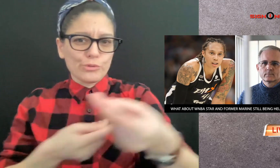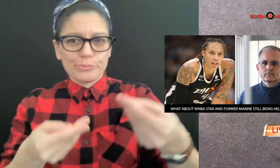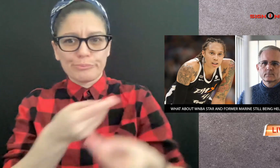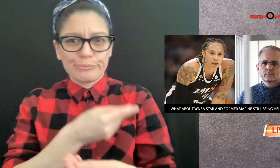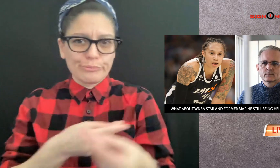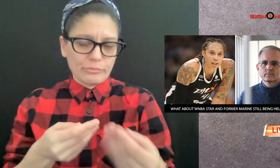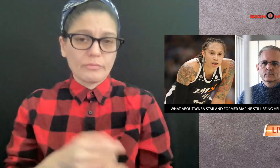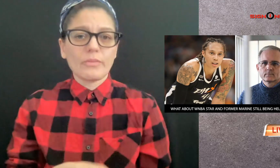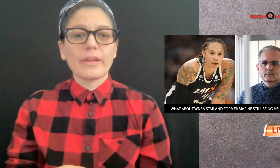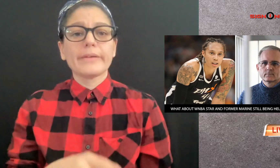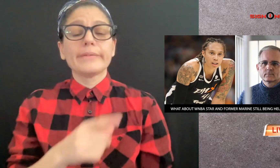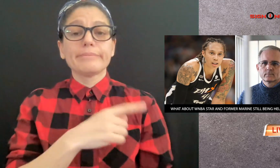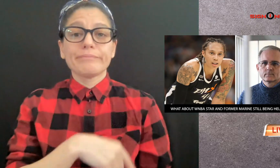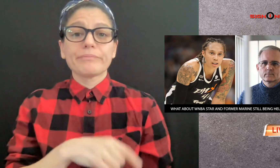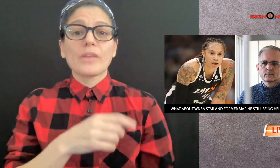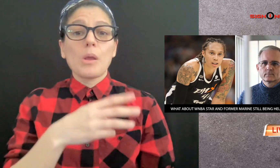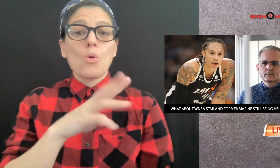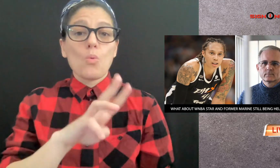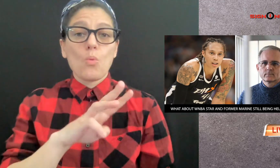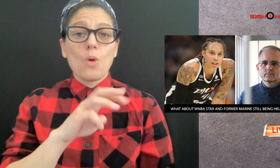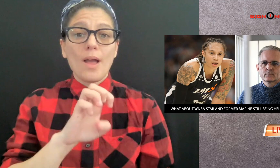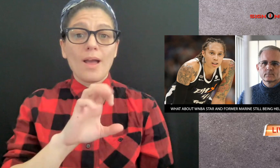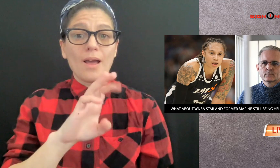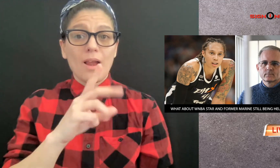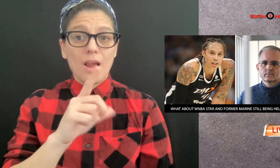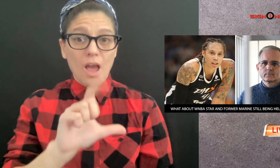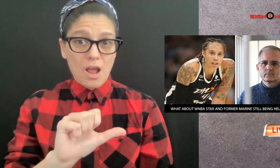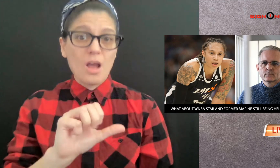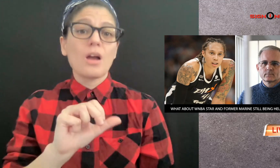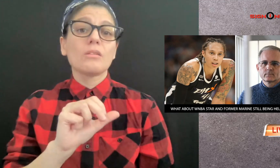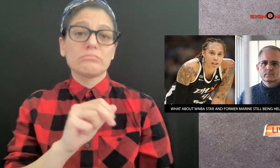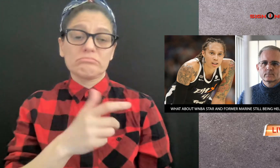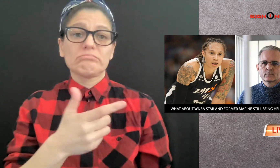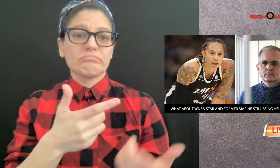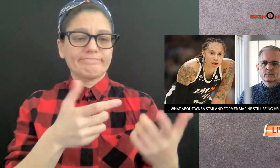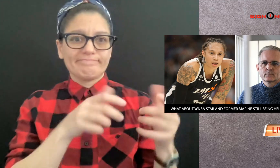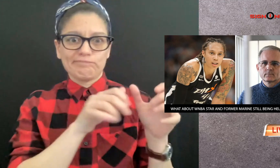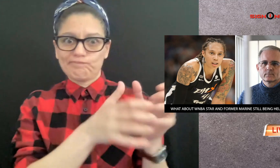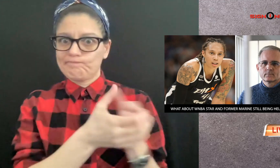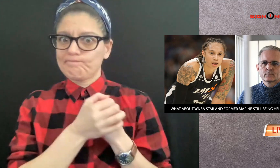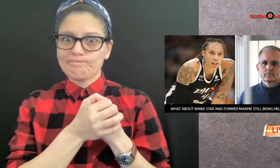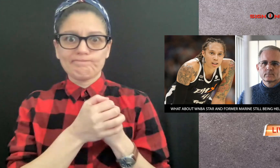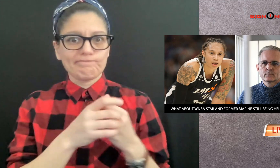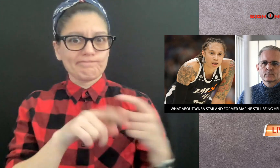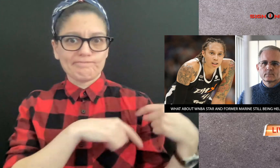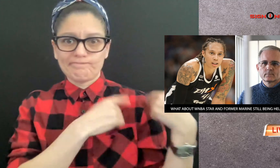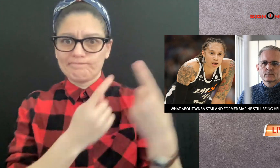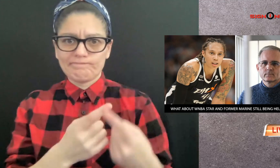Griner was jailed in mid-January accused of drug smuggling